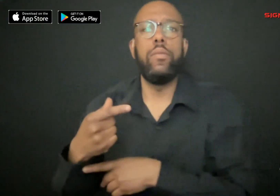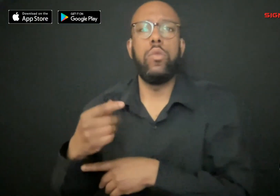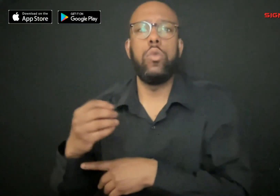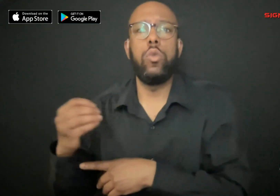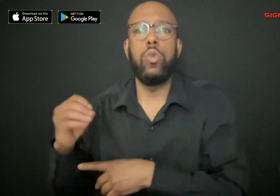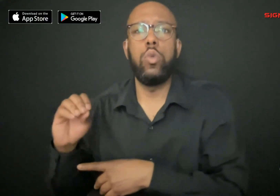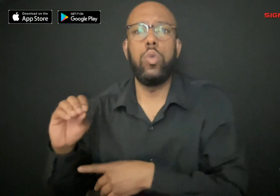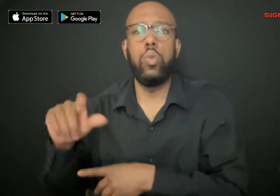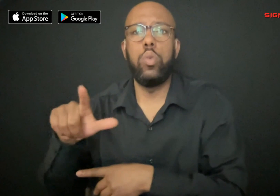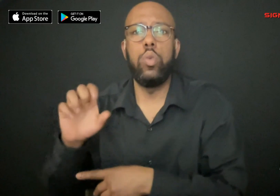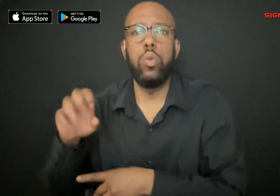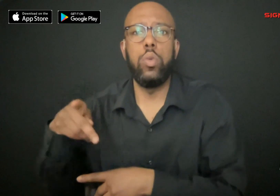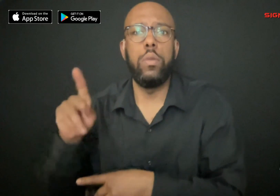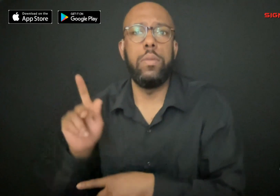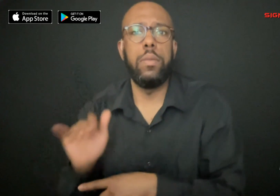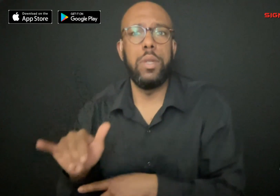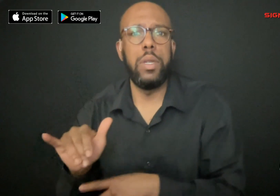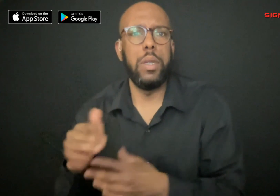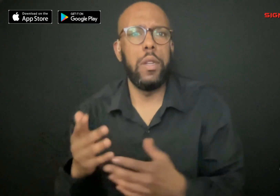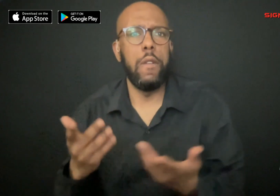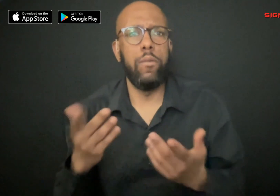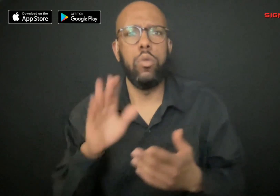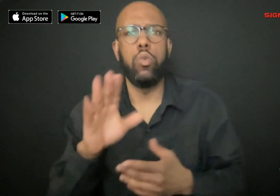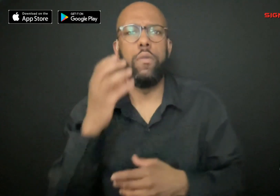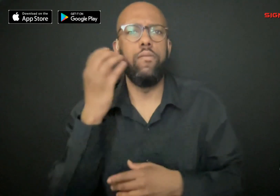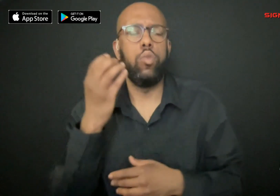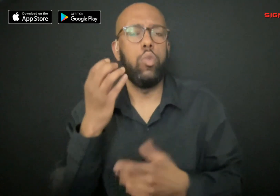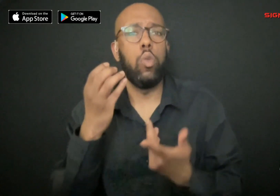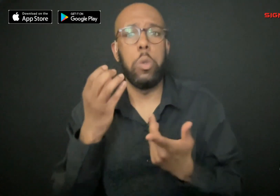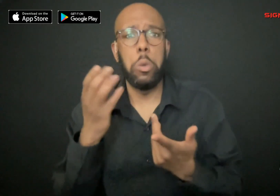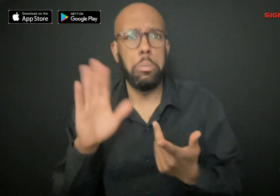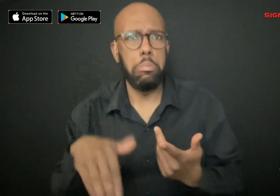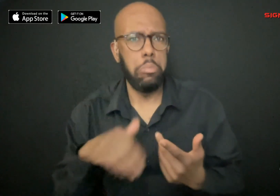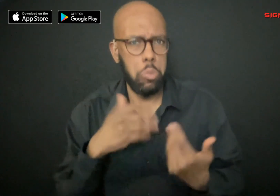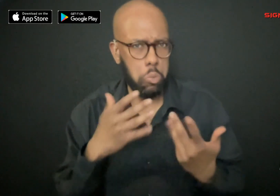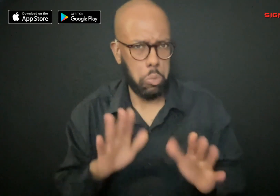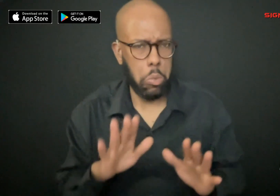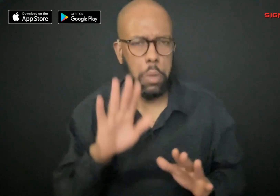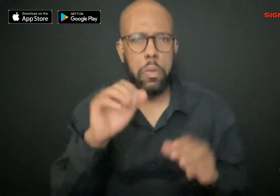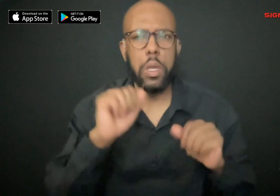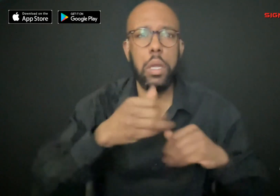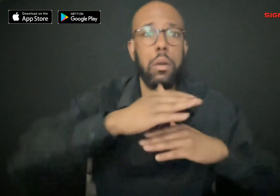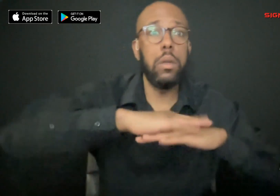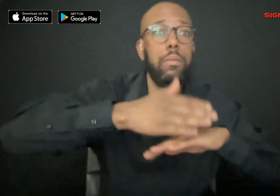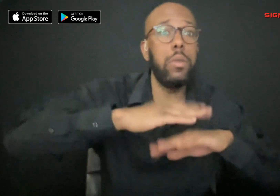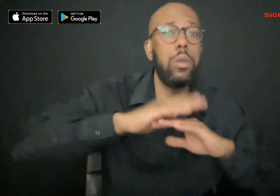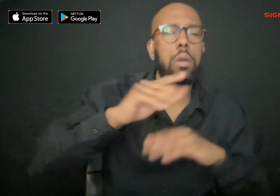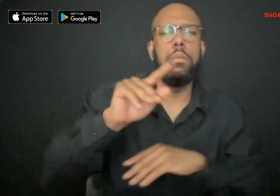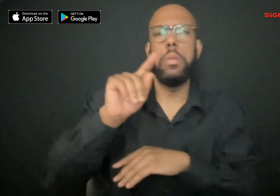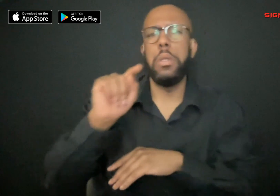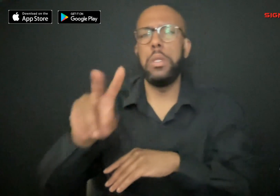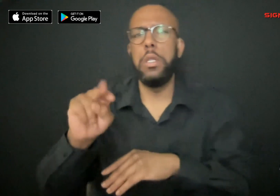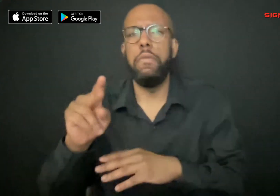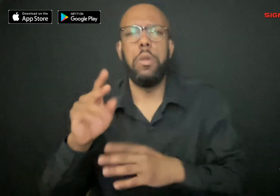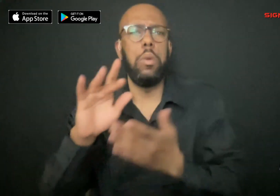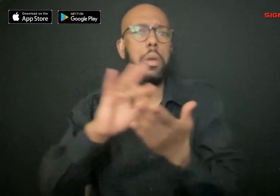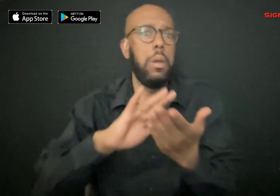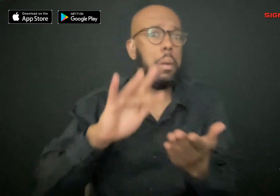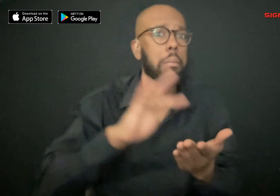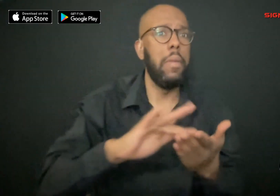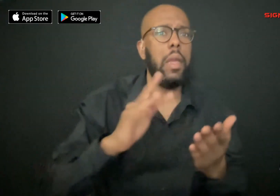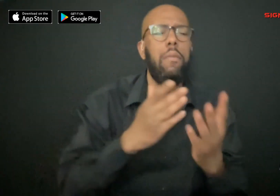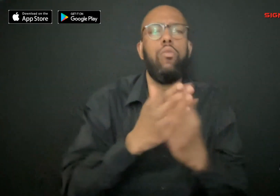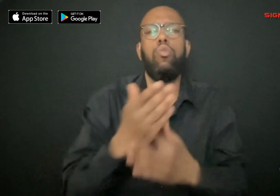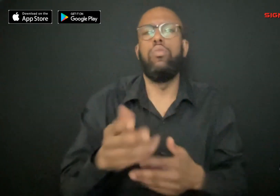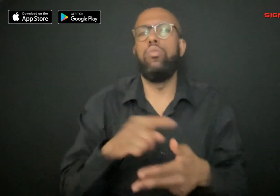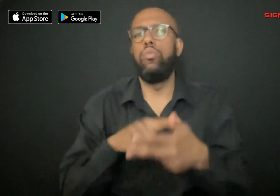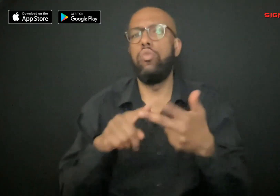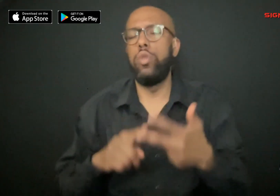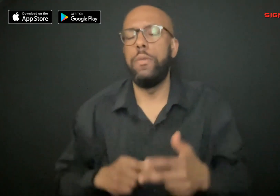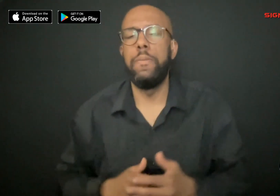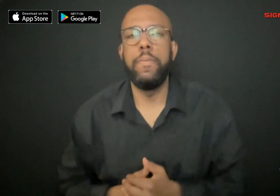to celebrate buy some seeds flowers fruit plants or veggies and start digging